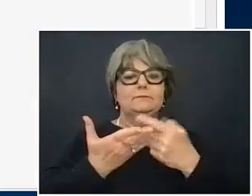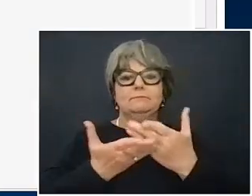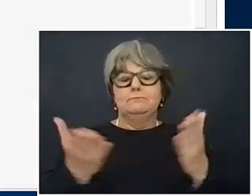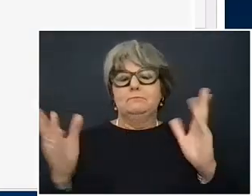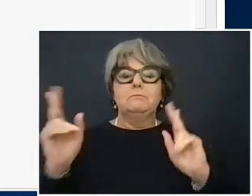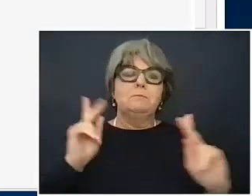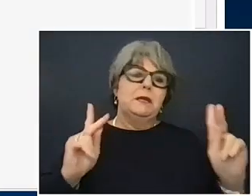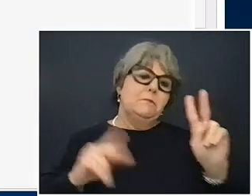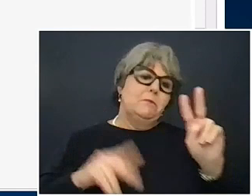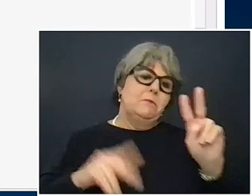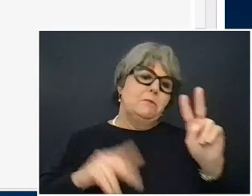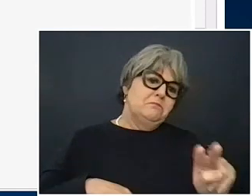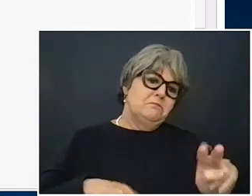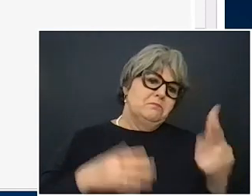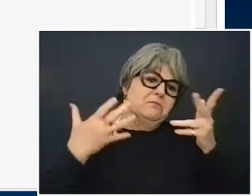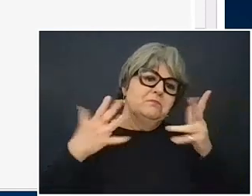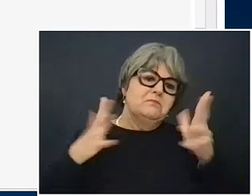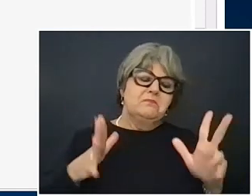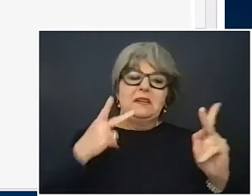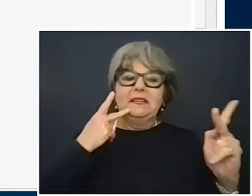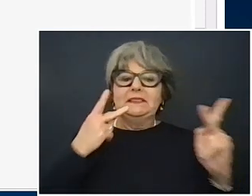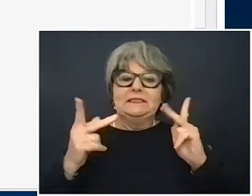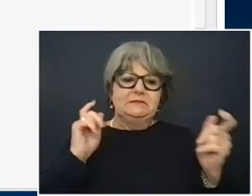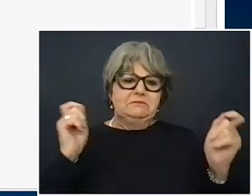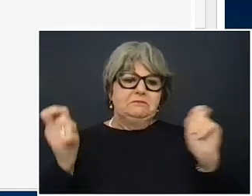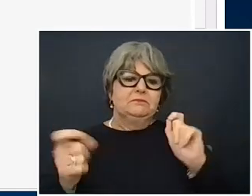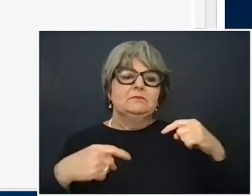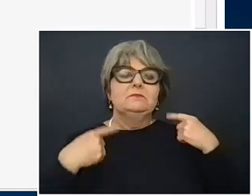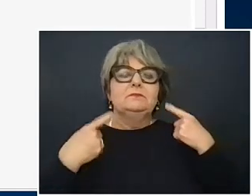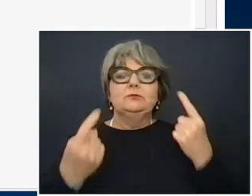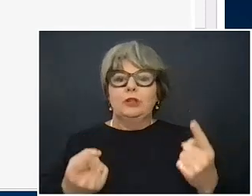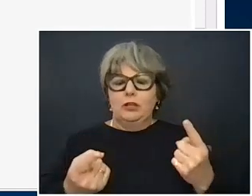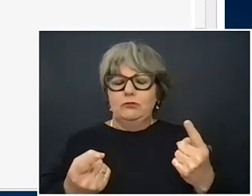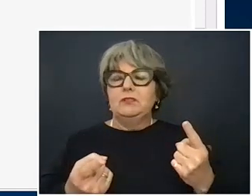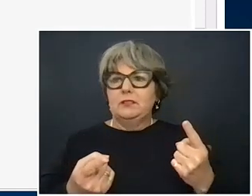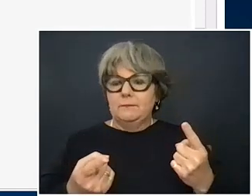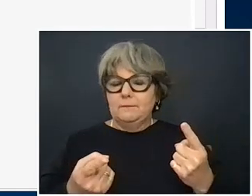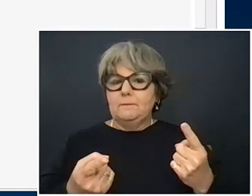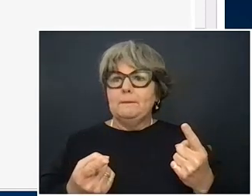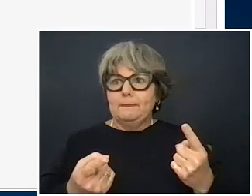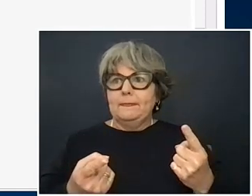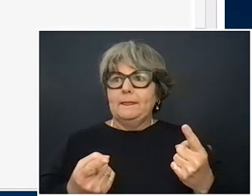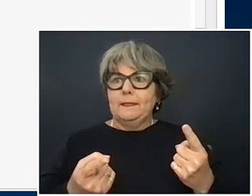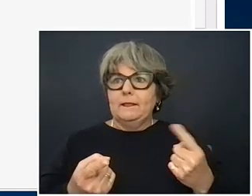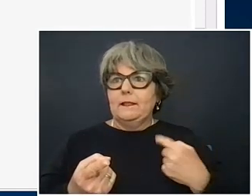that and can see some of the changes here that we have proposed but we brought back